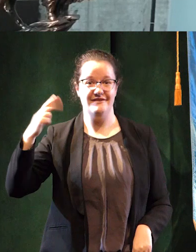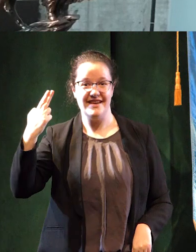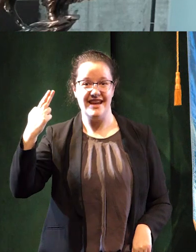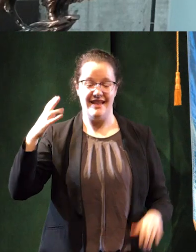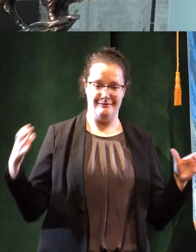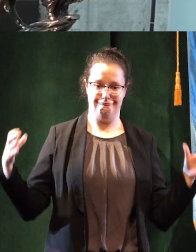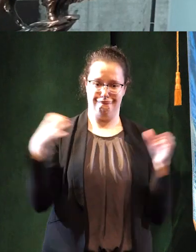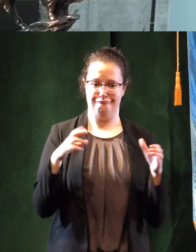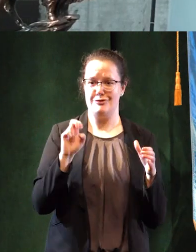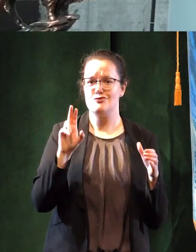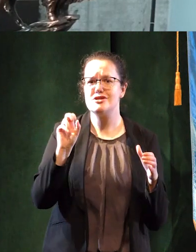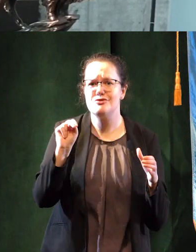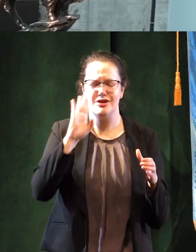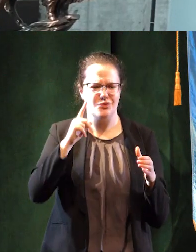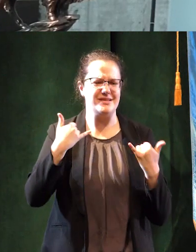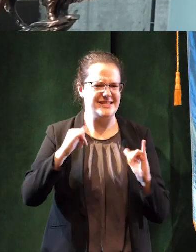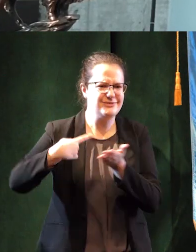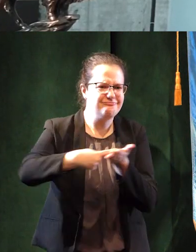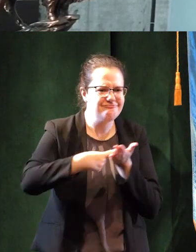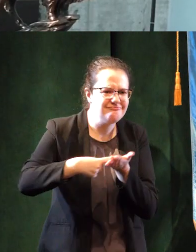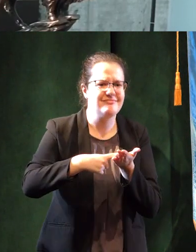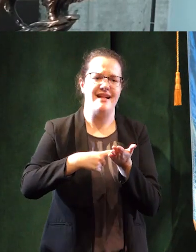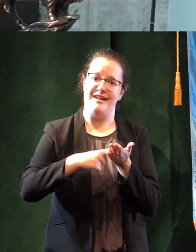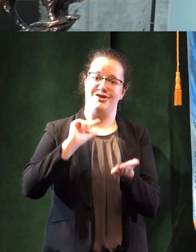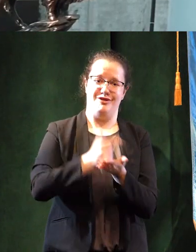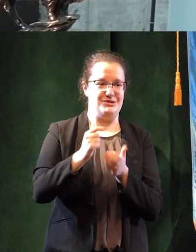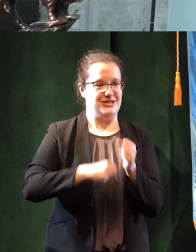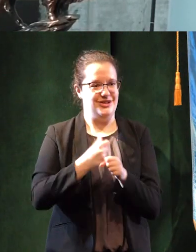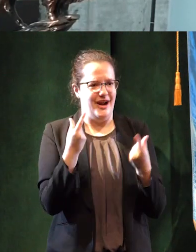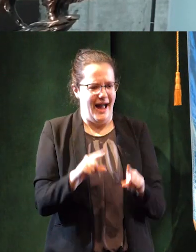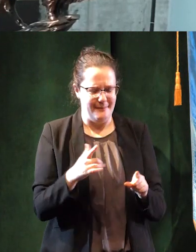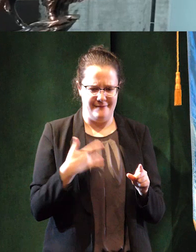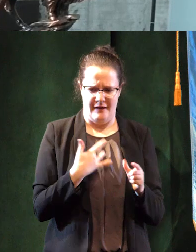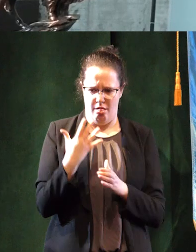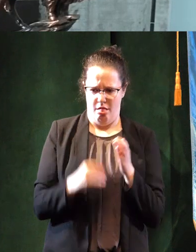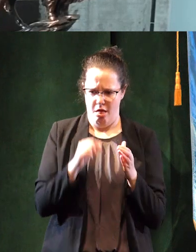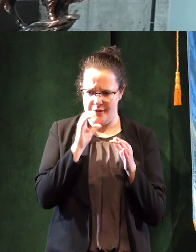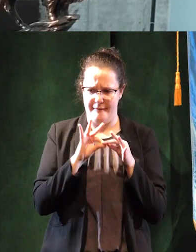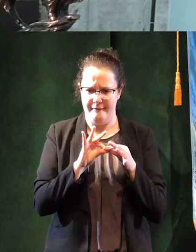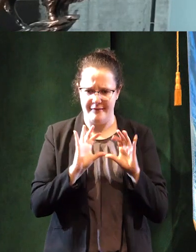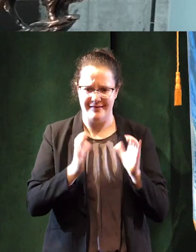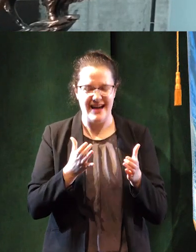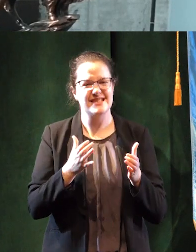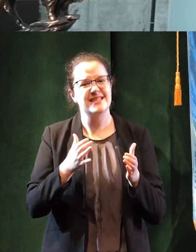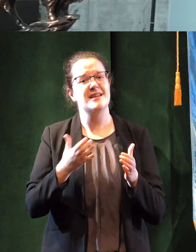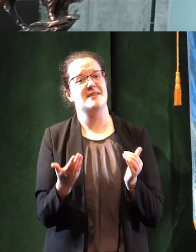sacrifices you made the loss of connections your classmates and your professors and you had the additional hardship of finishing your education